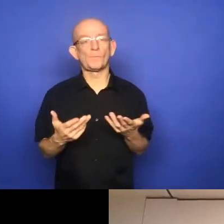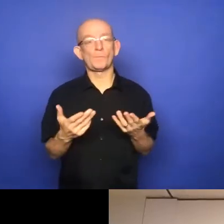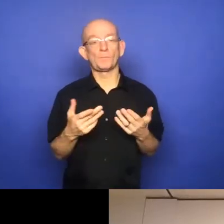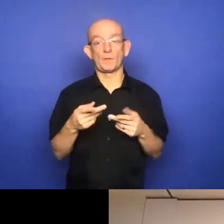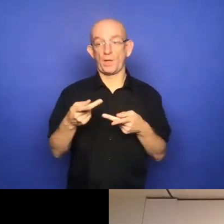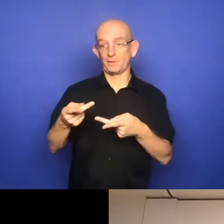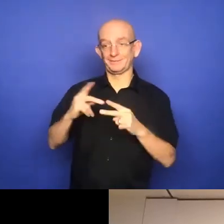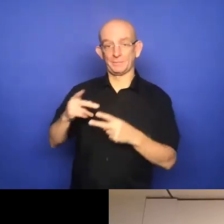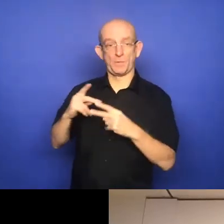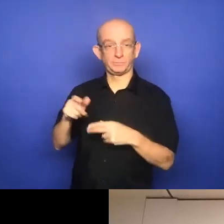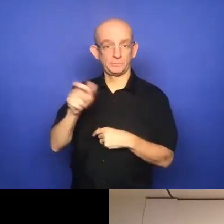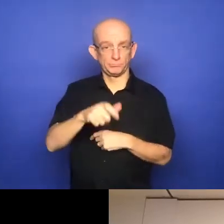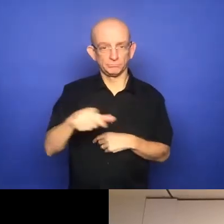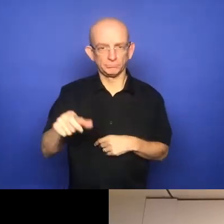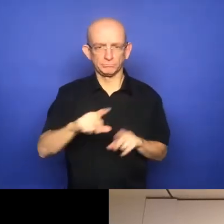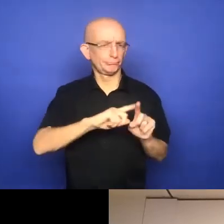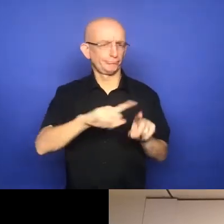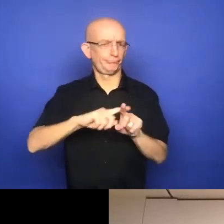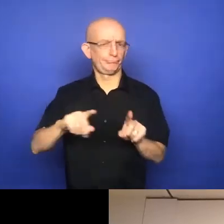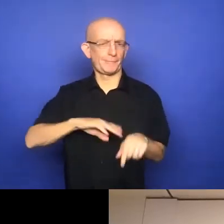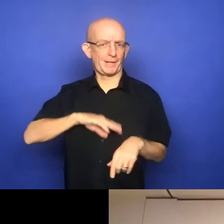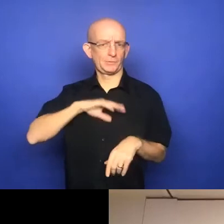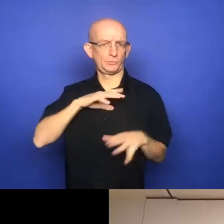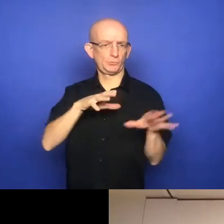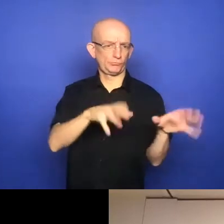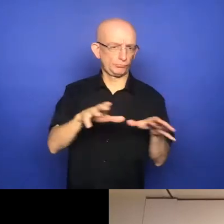So actually the respondents, they were from all age groups, meaning